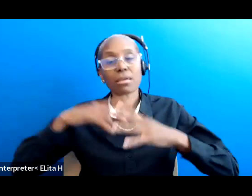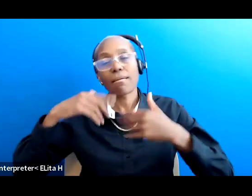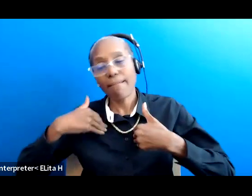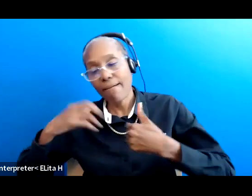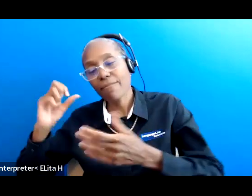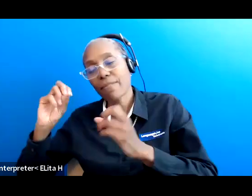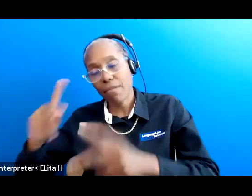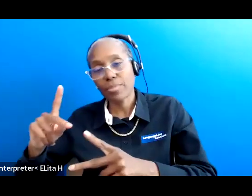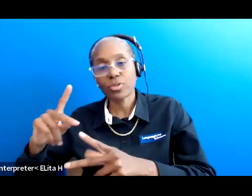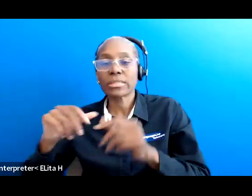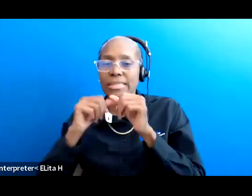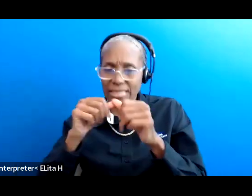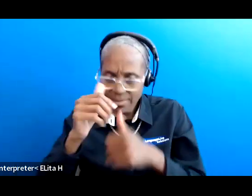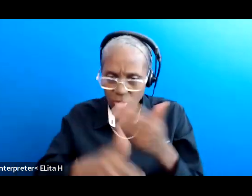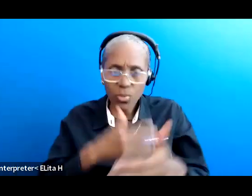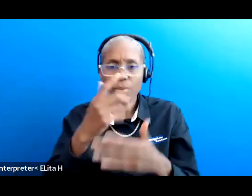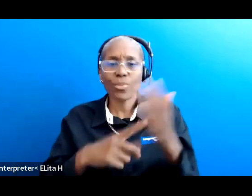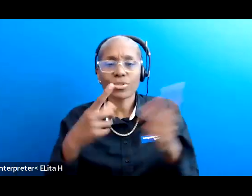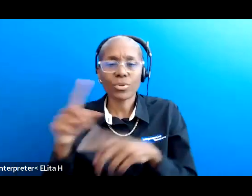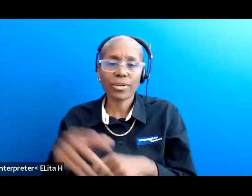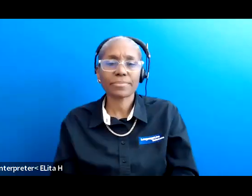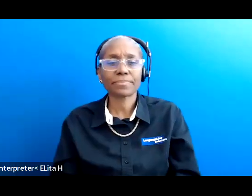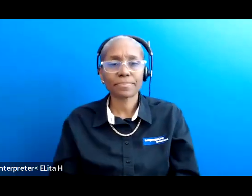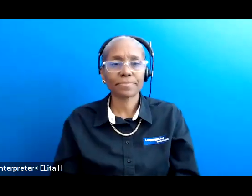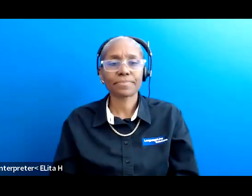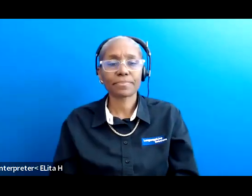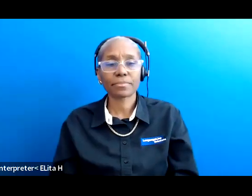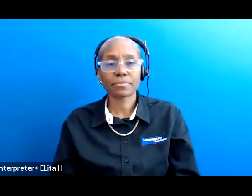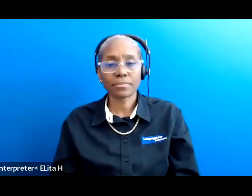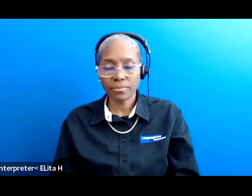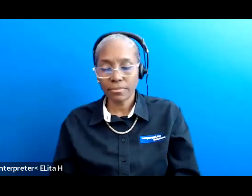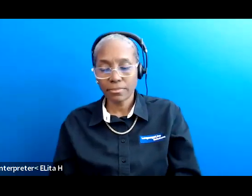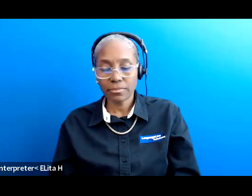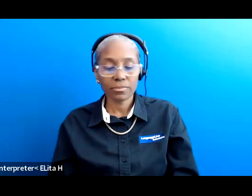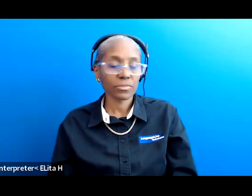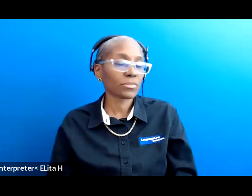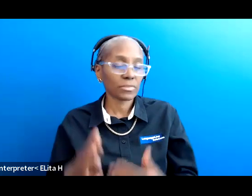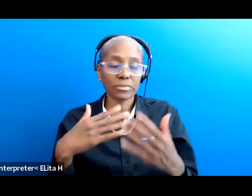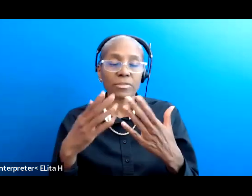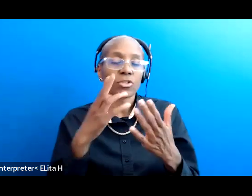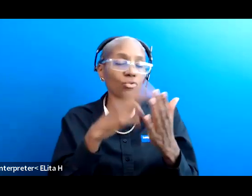So keep going with what's going on in research and how things are progressing.